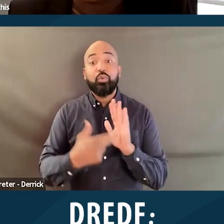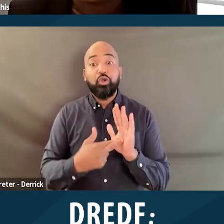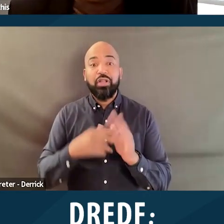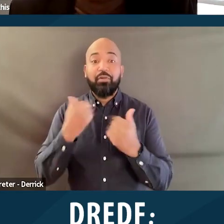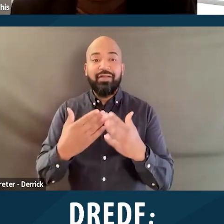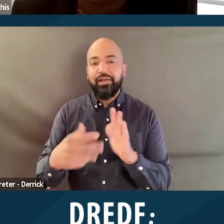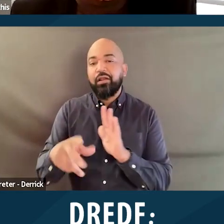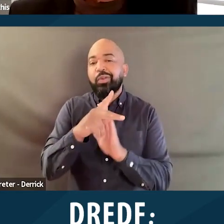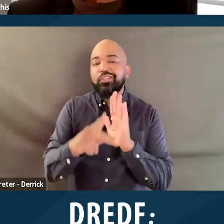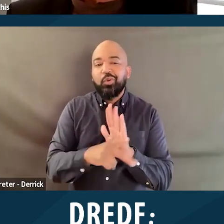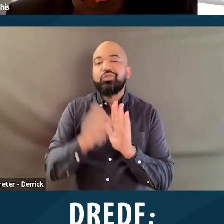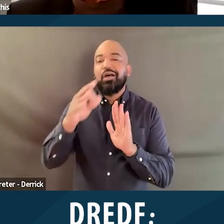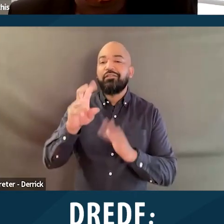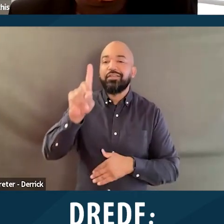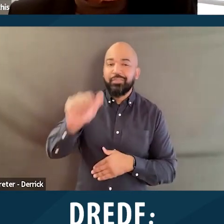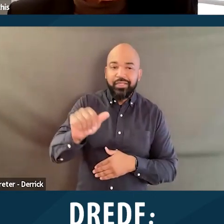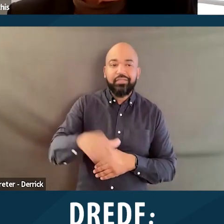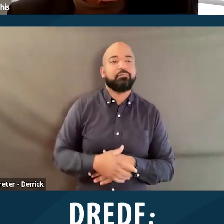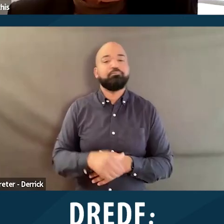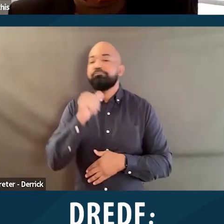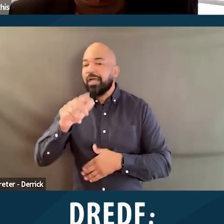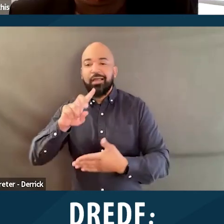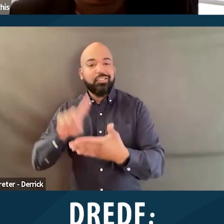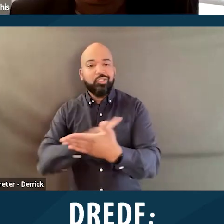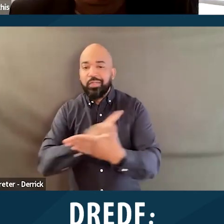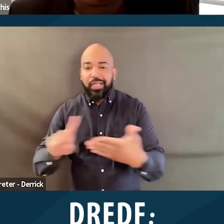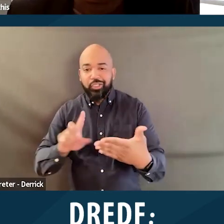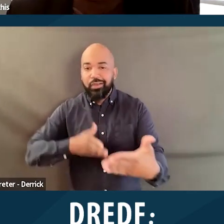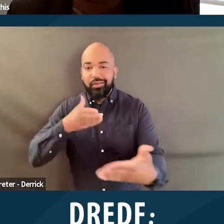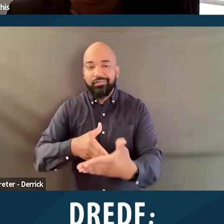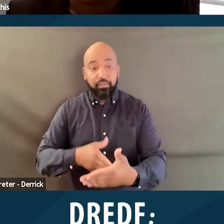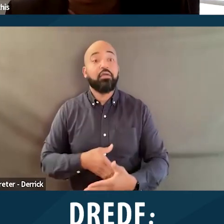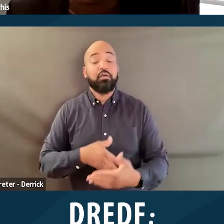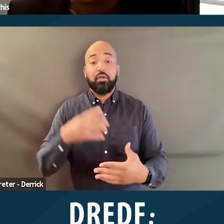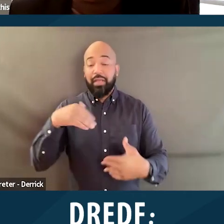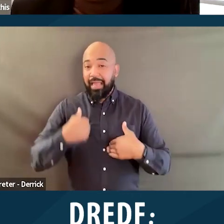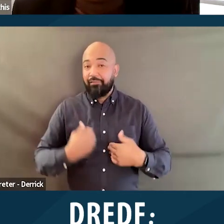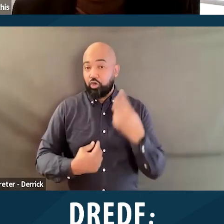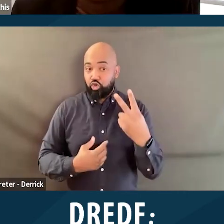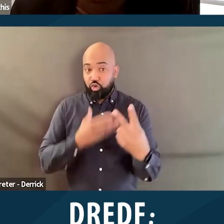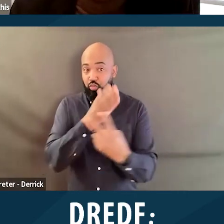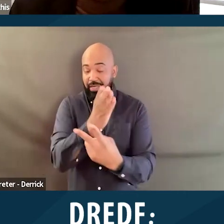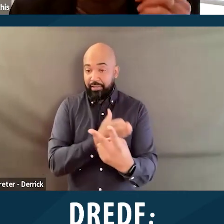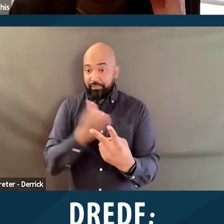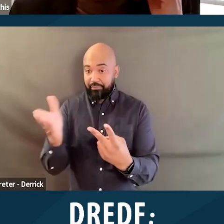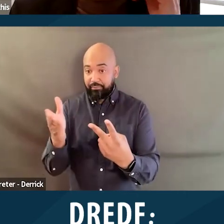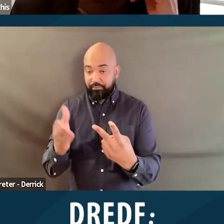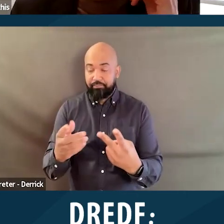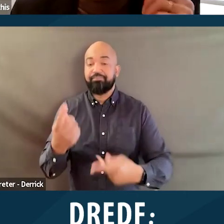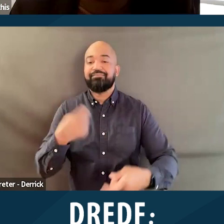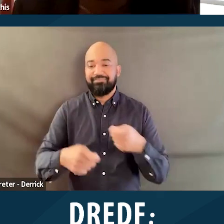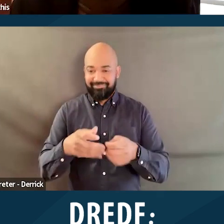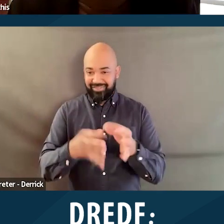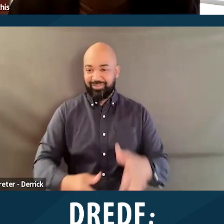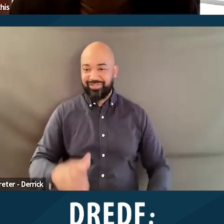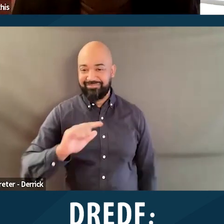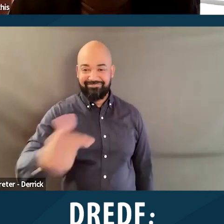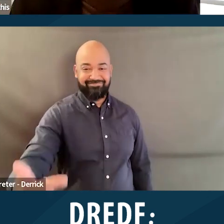And so what the final rules do is they apply principles of disability, non‑discrimination,